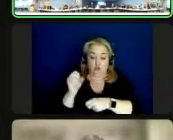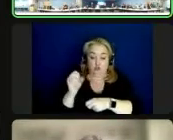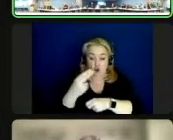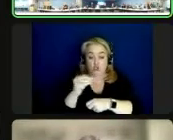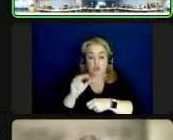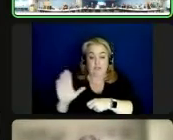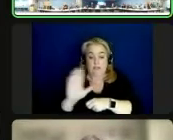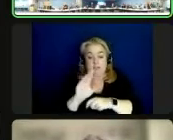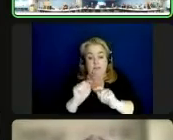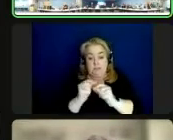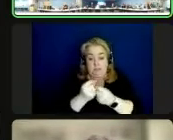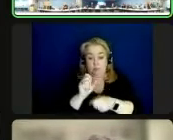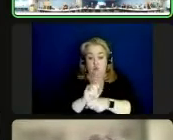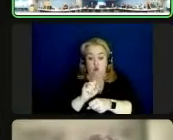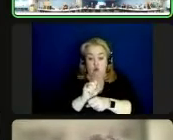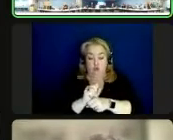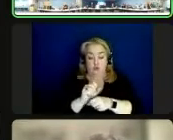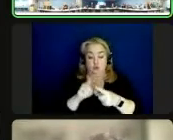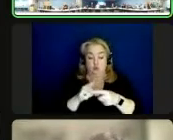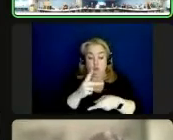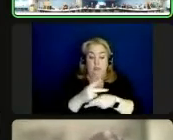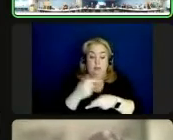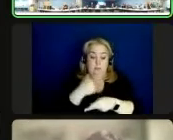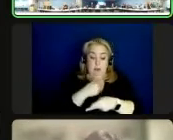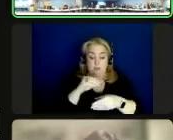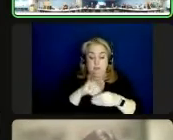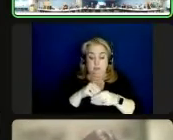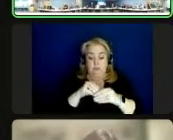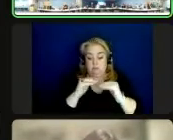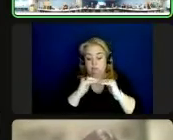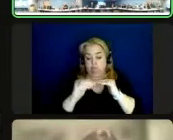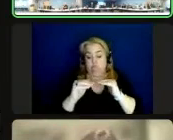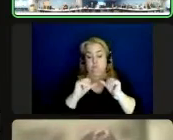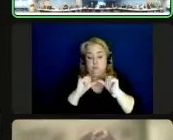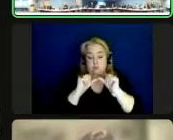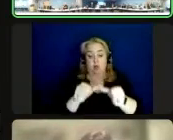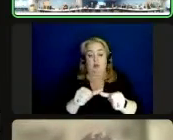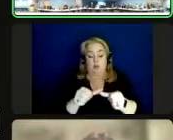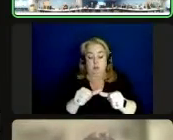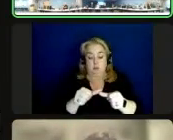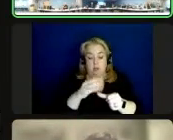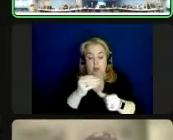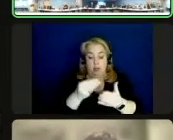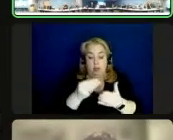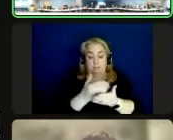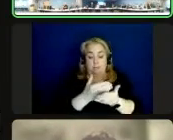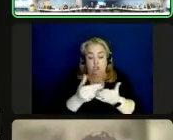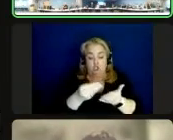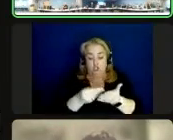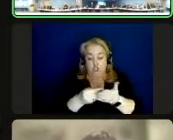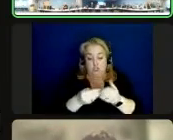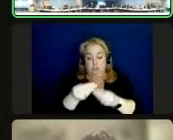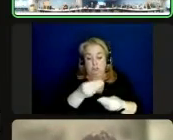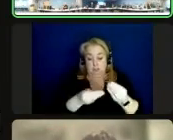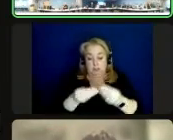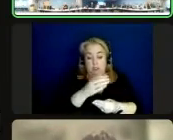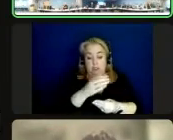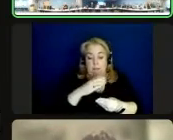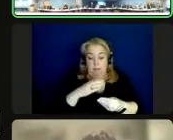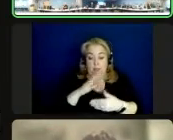RATINGS AVAIBLE A CITY.